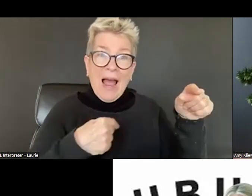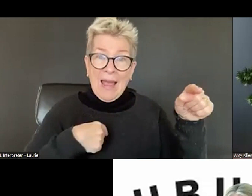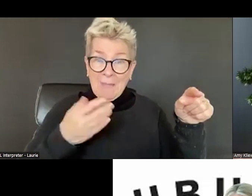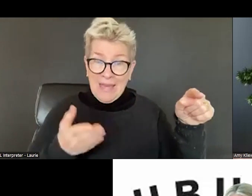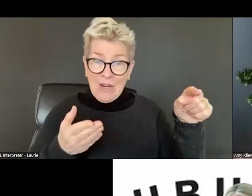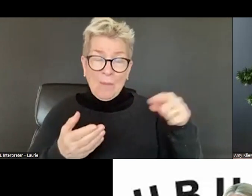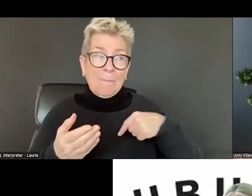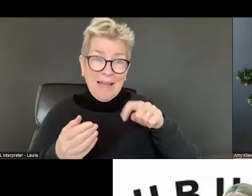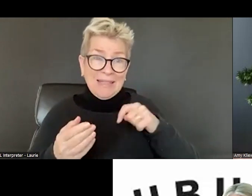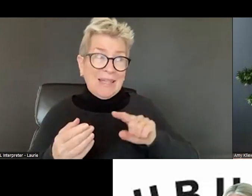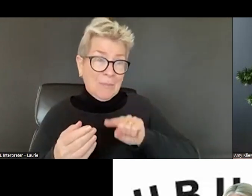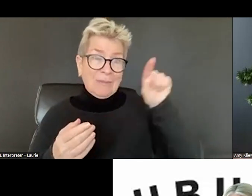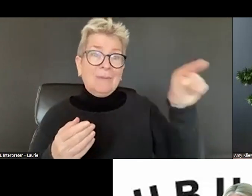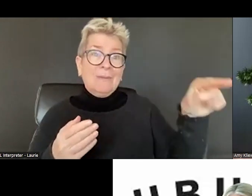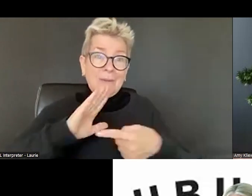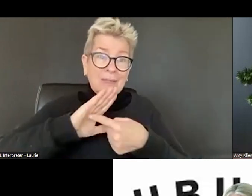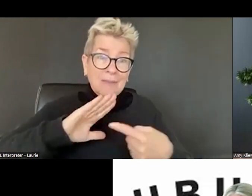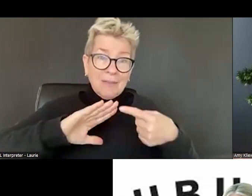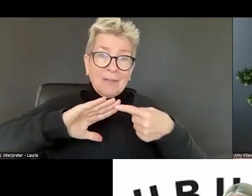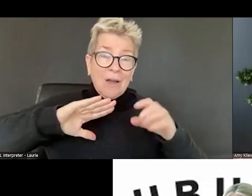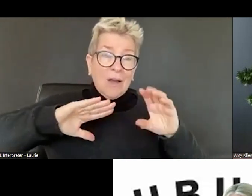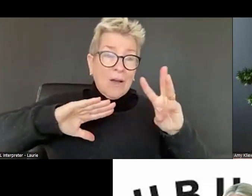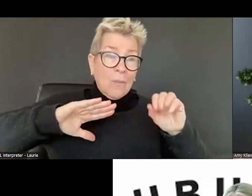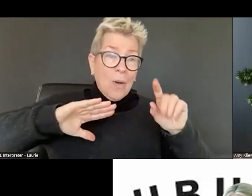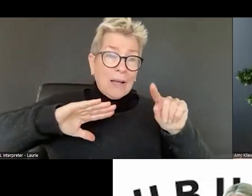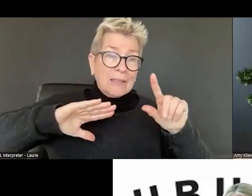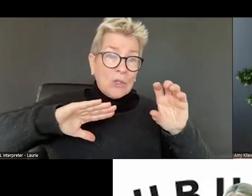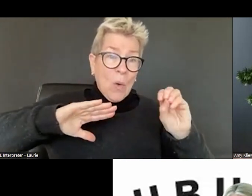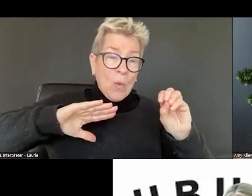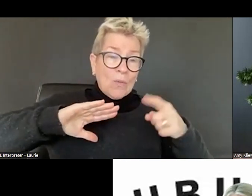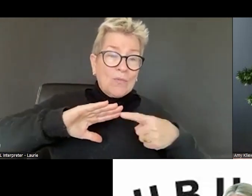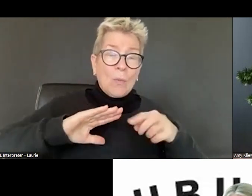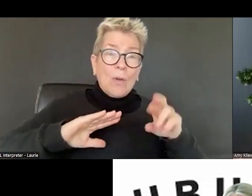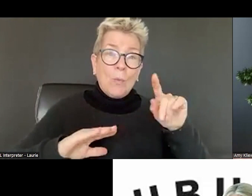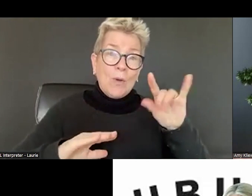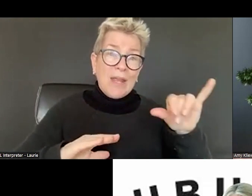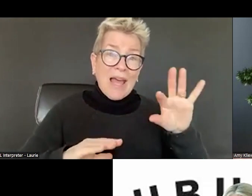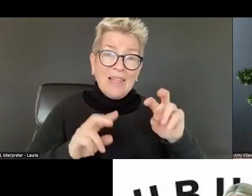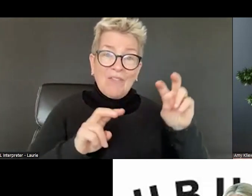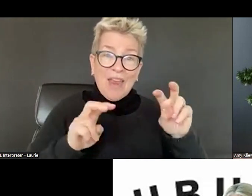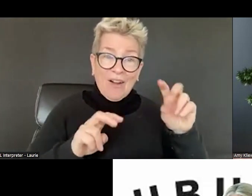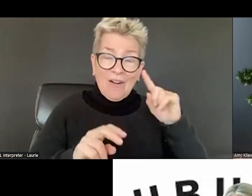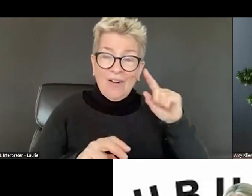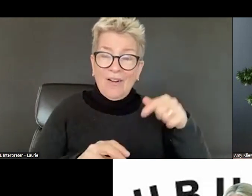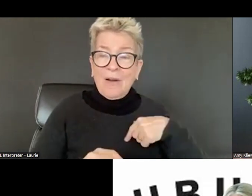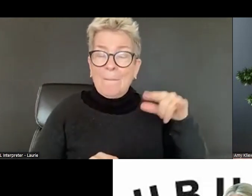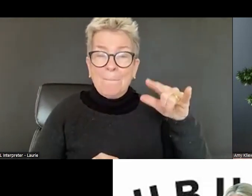rest of my team is in WAP doing a reality fair for one of the high schools and so we do it Boeing and